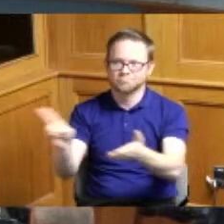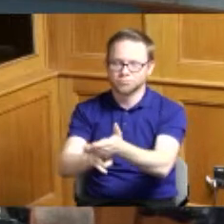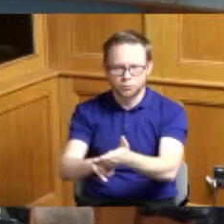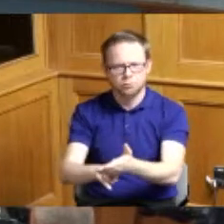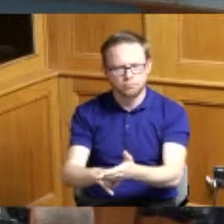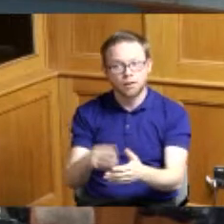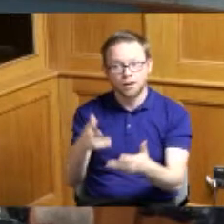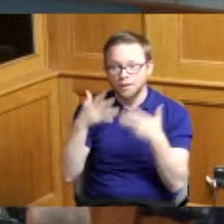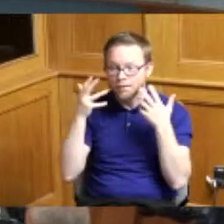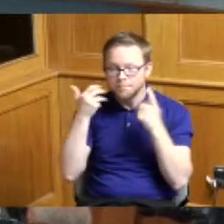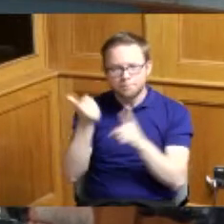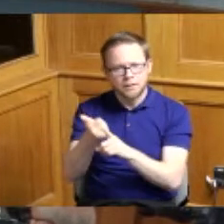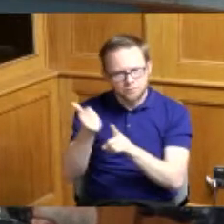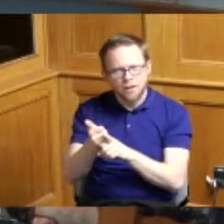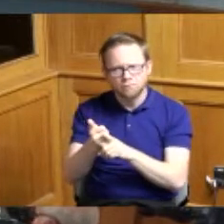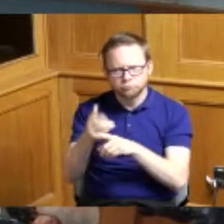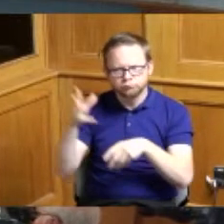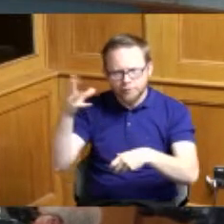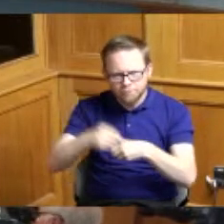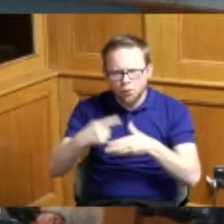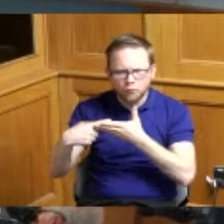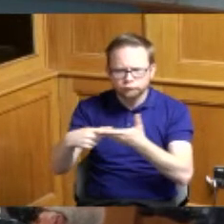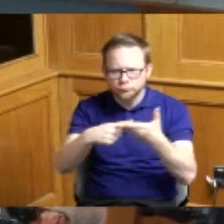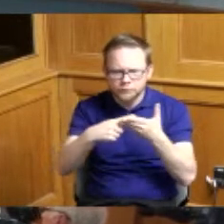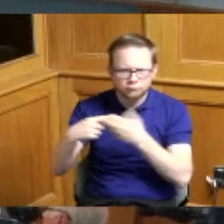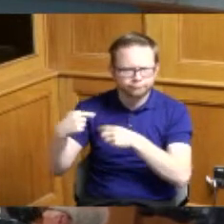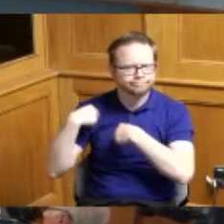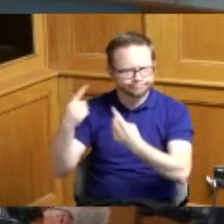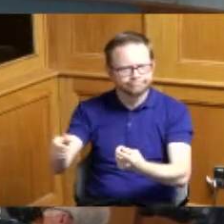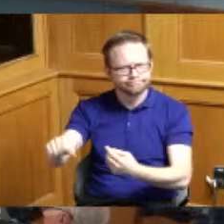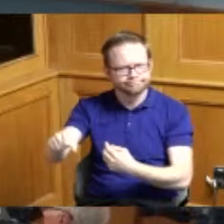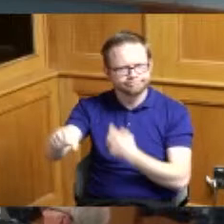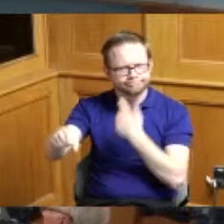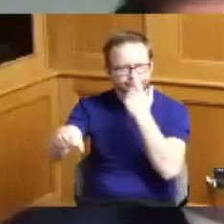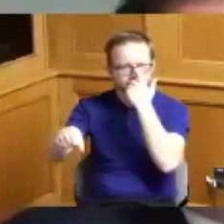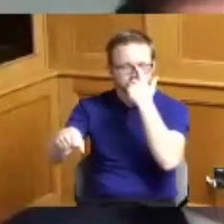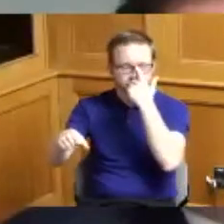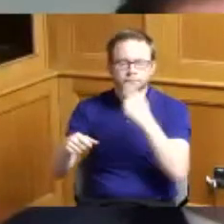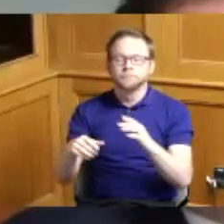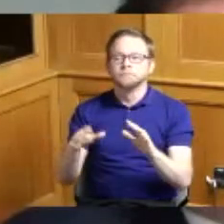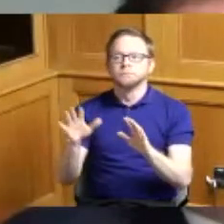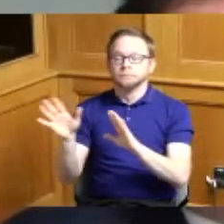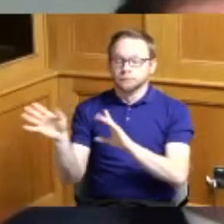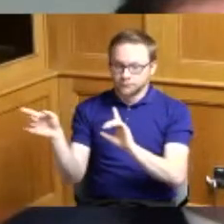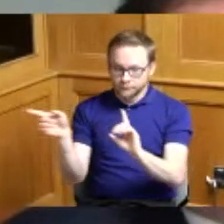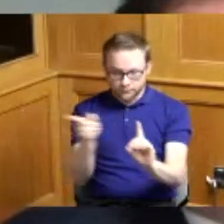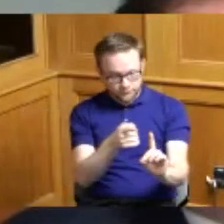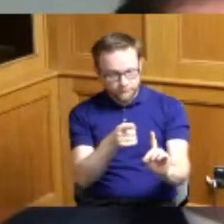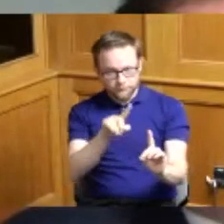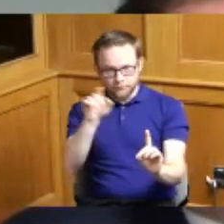at the table with us on this as we as we have moved forward uh to your question about about